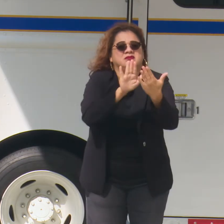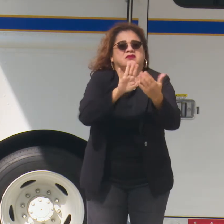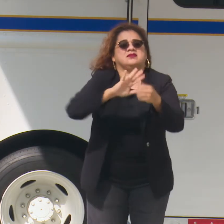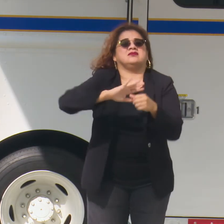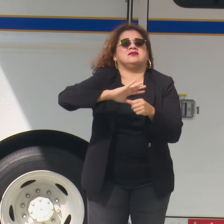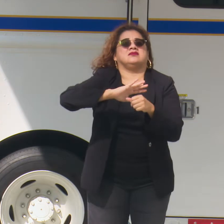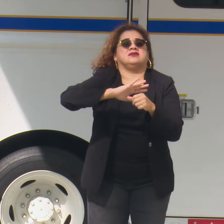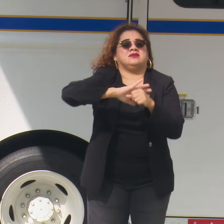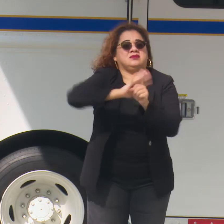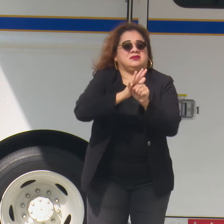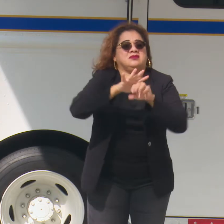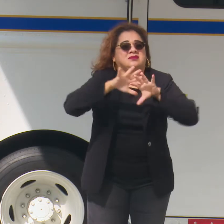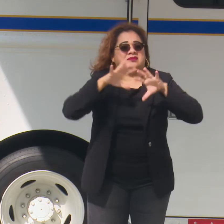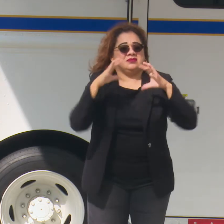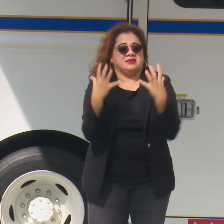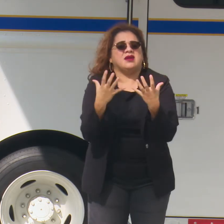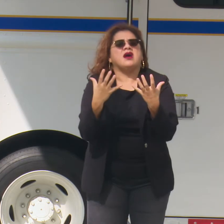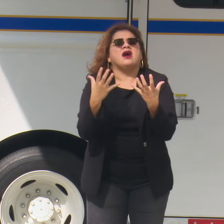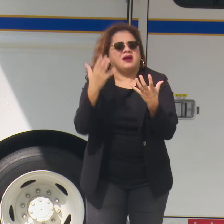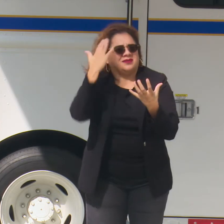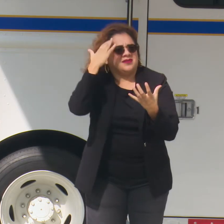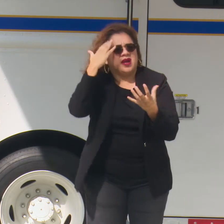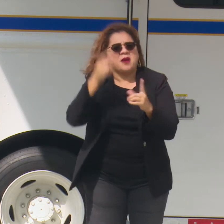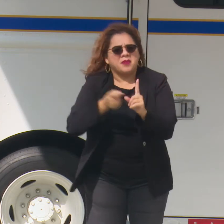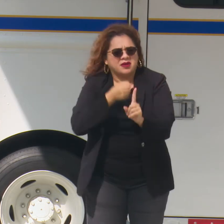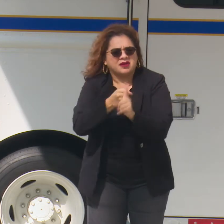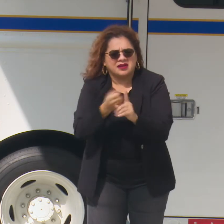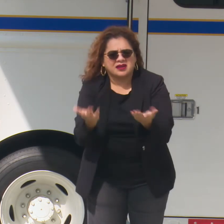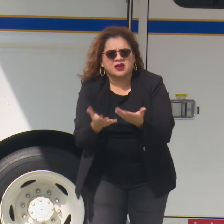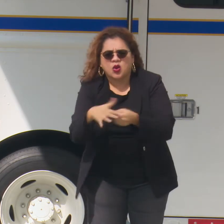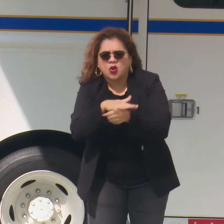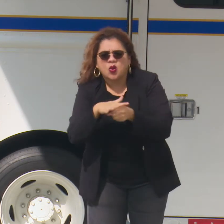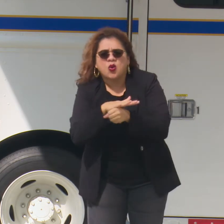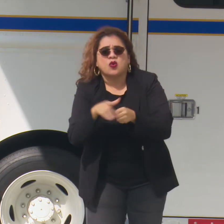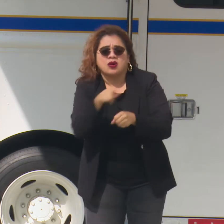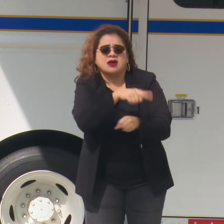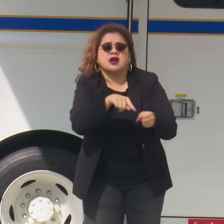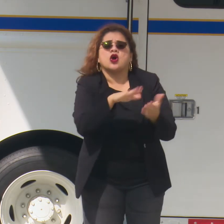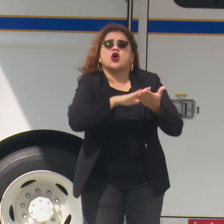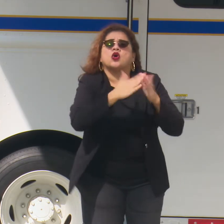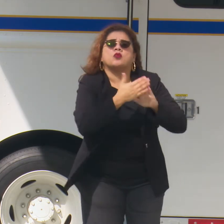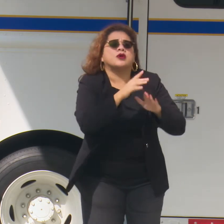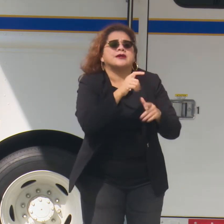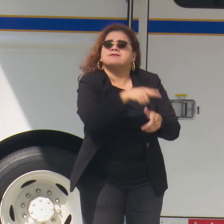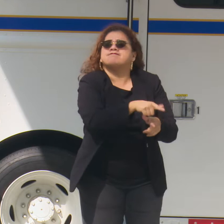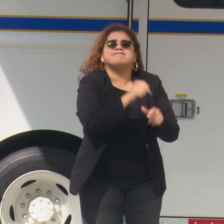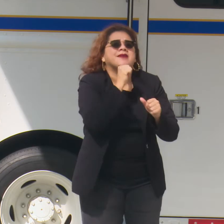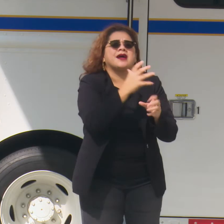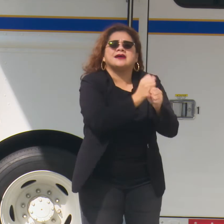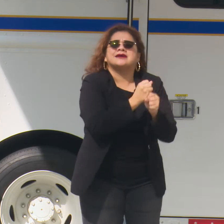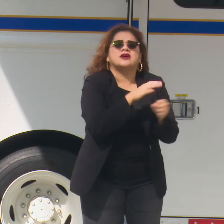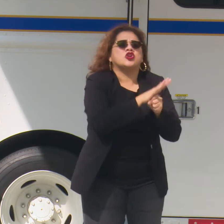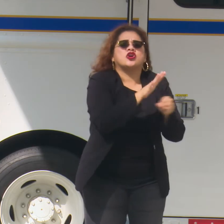on our underserved communities remains a priority, especially for our undocumented and latino communities as well as our